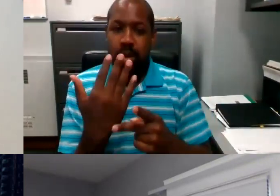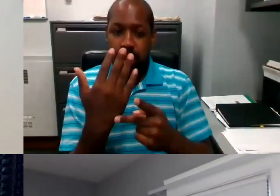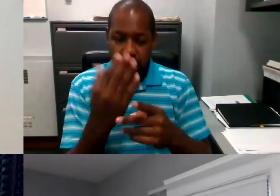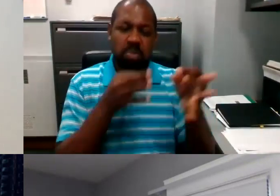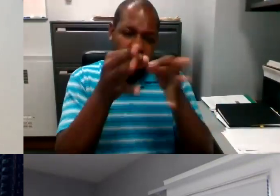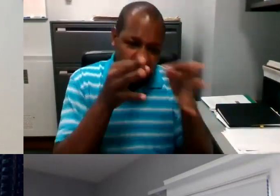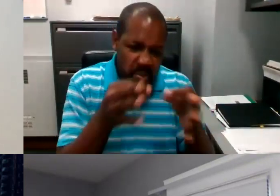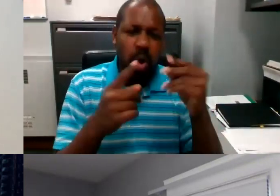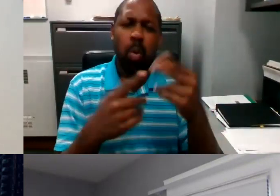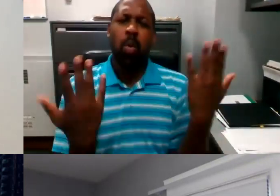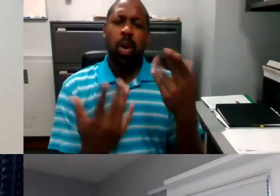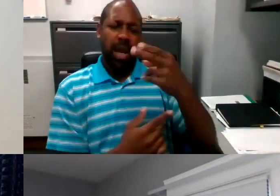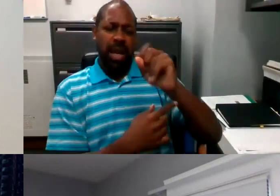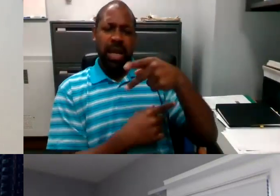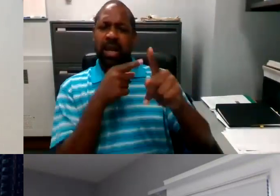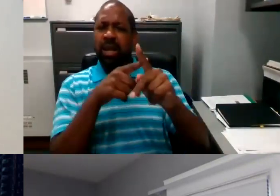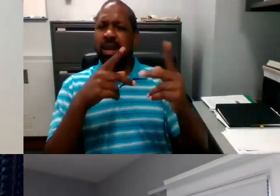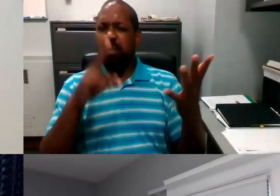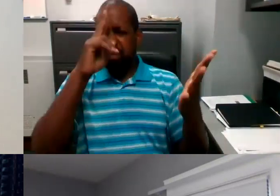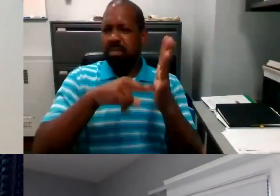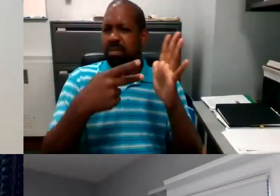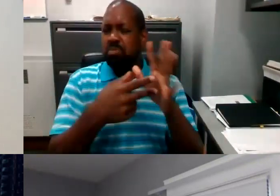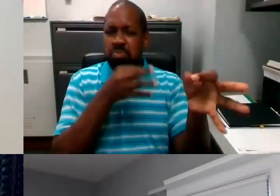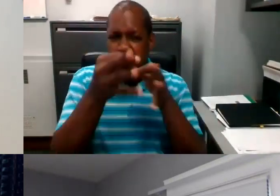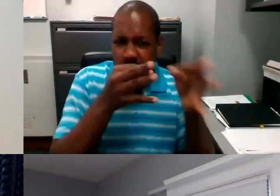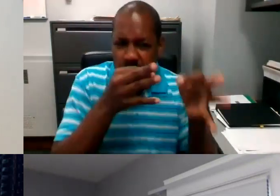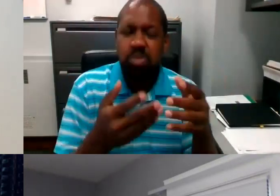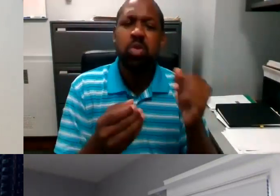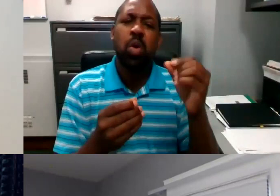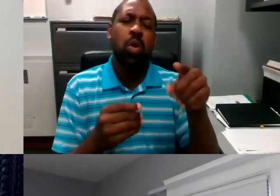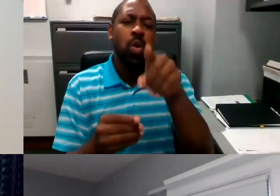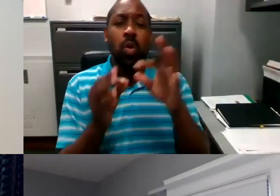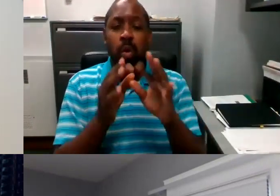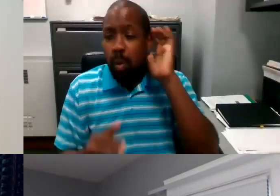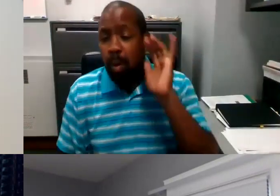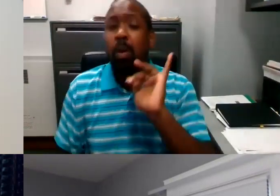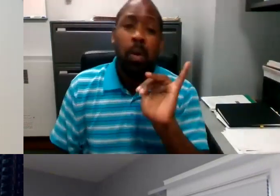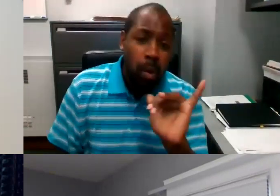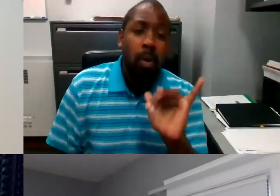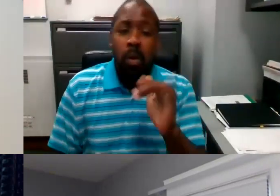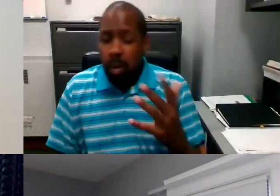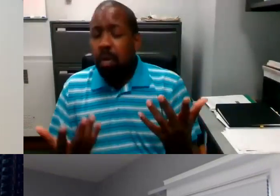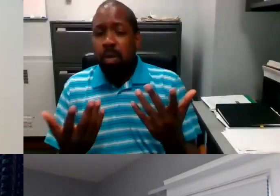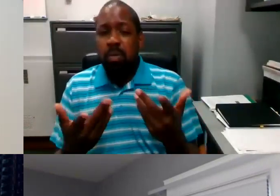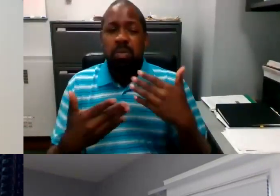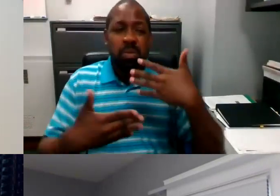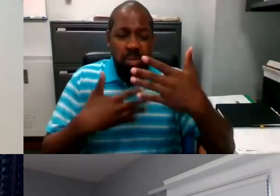AND THEN I TURNED IT OVER TO HSTP TO EXPLAIN. SORRY, WHAT AM I TRYING TO SAY HERE? OH, TO TALK ABOUT THE FUTURE INTERPRETER TRAINING PROGRAM. AND THEN I TURNED IT OVER TO HSTP TO EXPLAIN. SORRY, WHAT AM I TRYING TO SAY HERE?